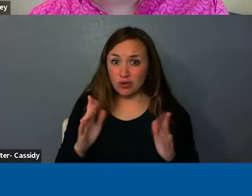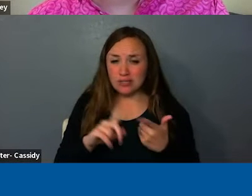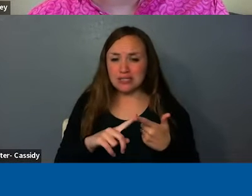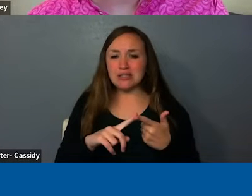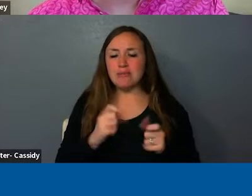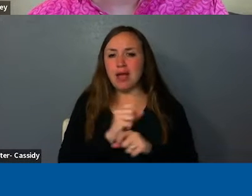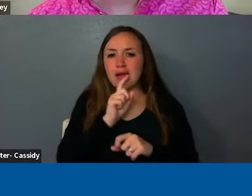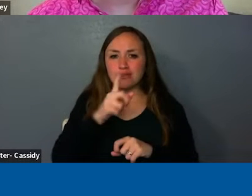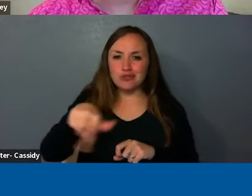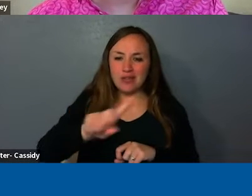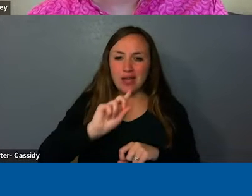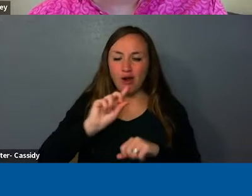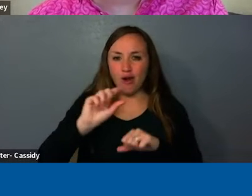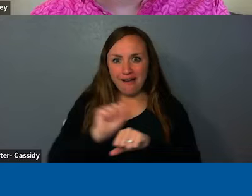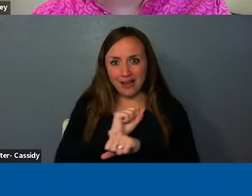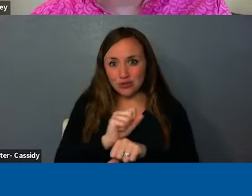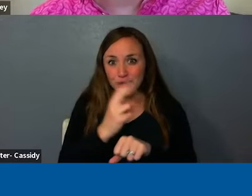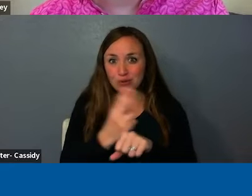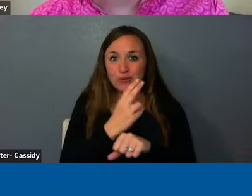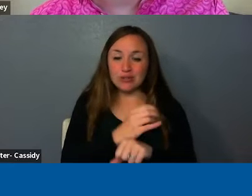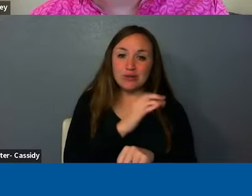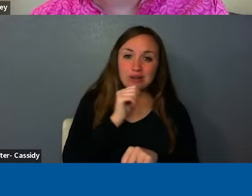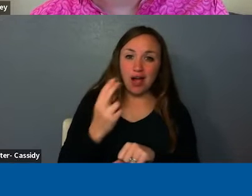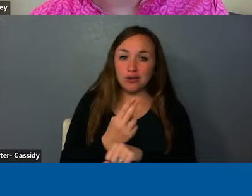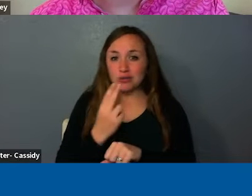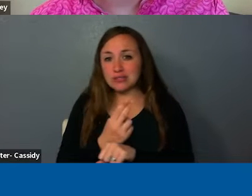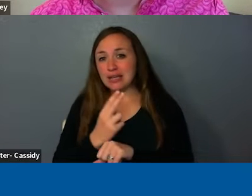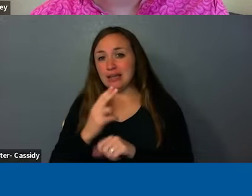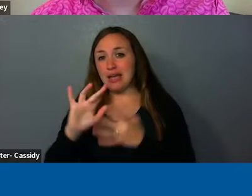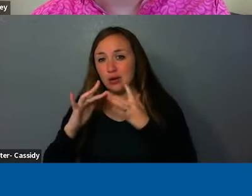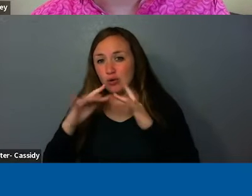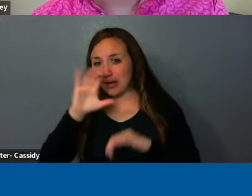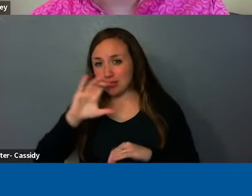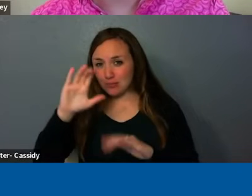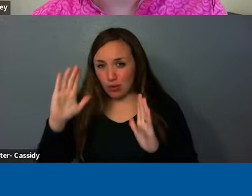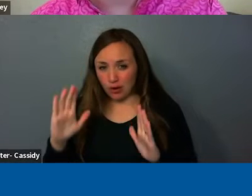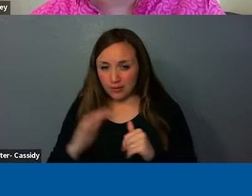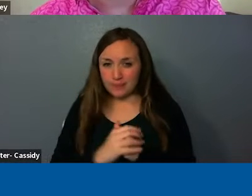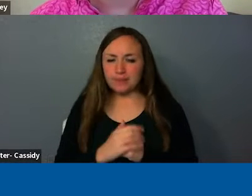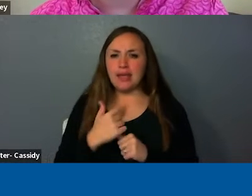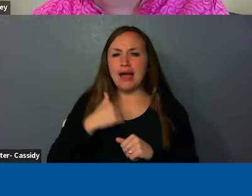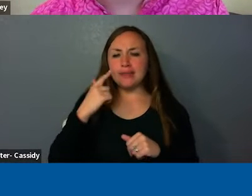are actually using or not using Internet Explorer and I think there's a lot of nuance here